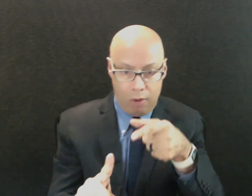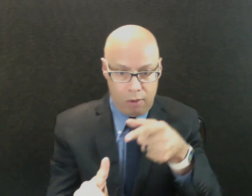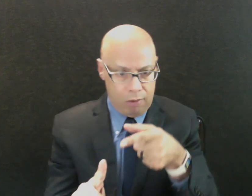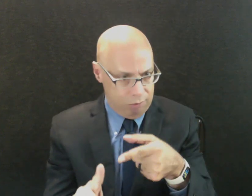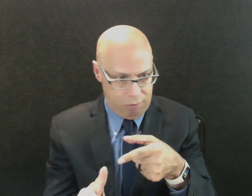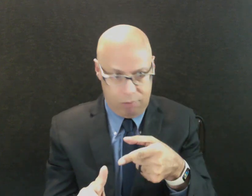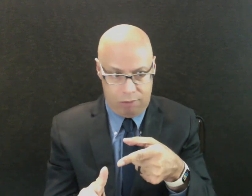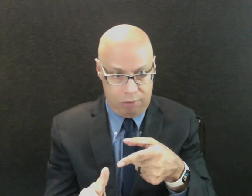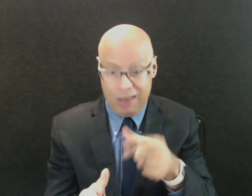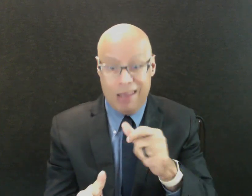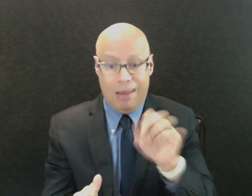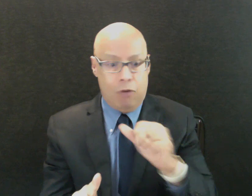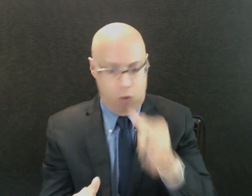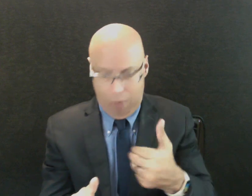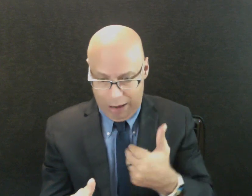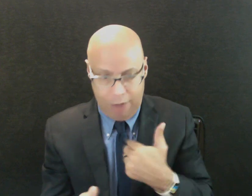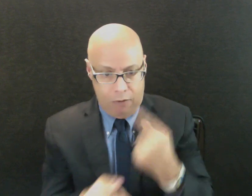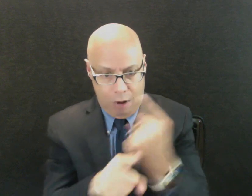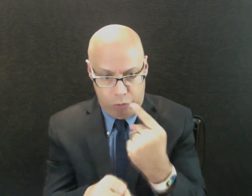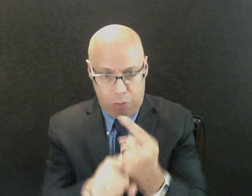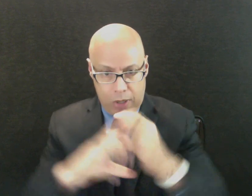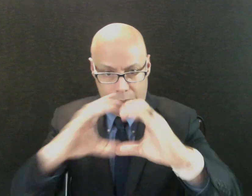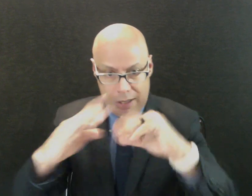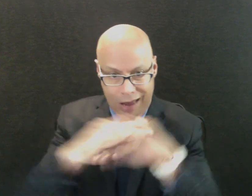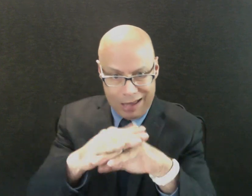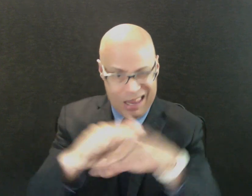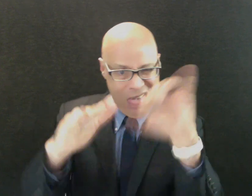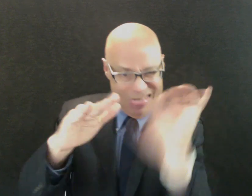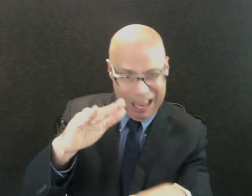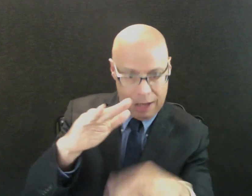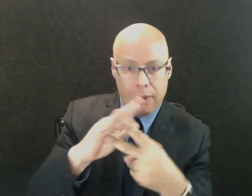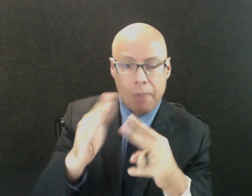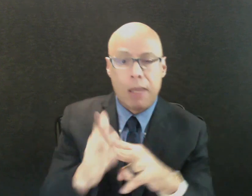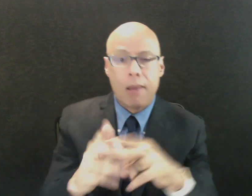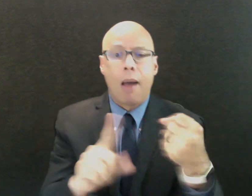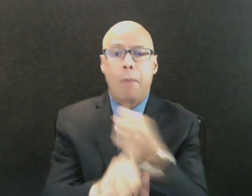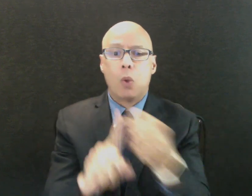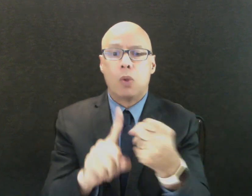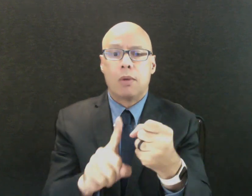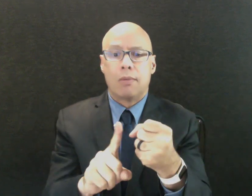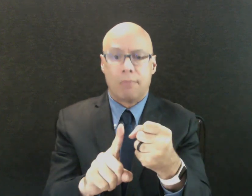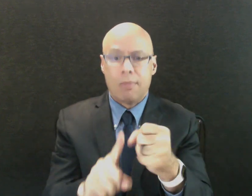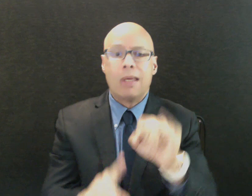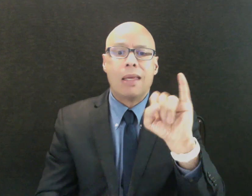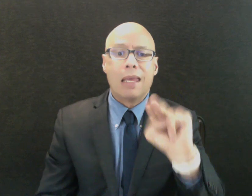not having appropriate communication access is abuse and inhumane treatment.